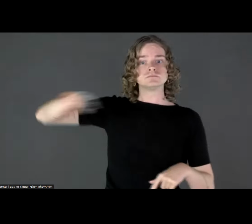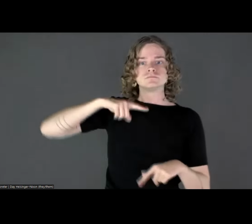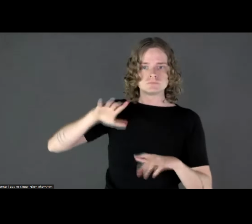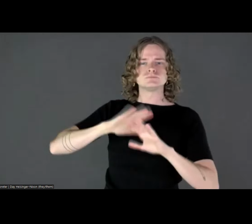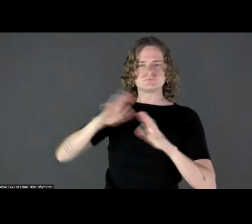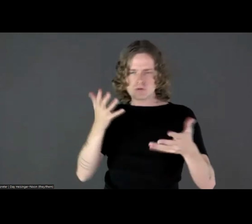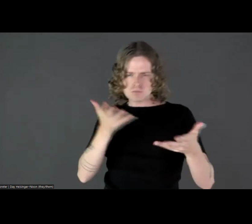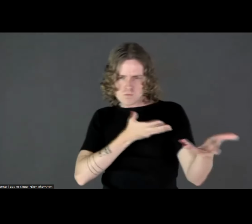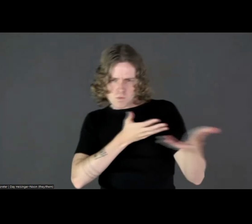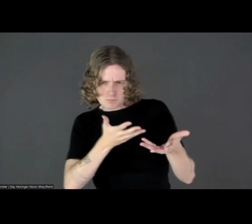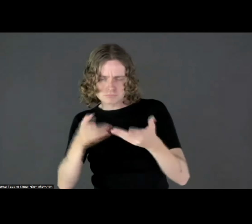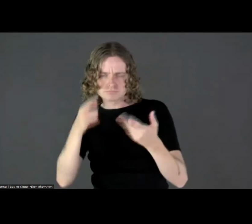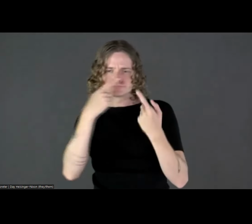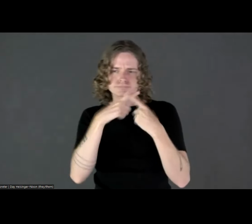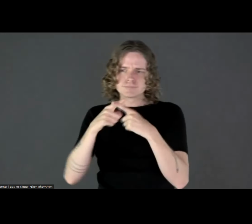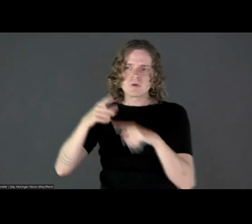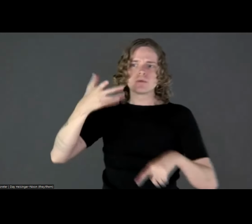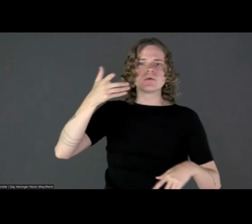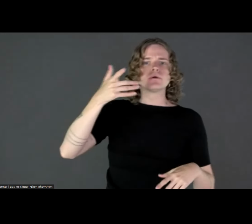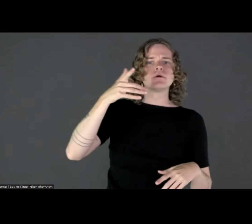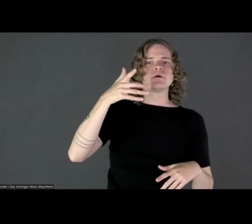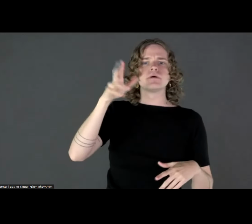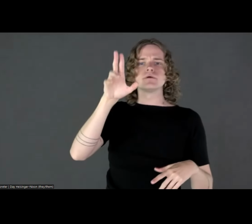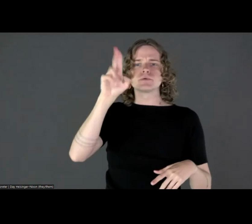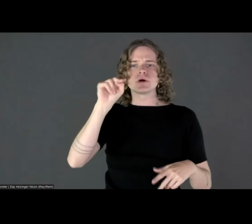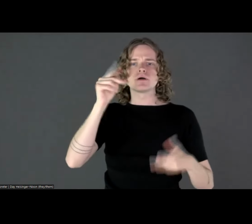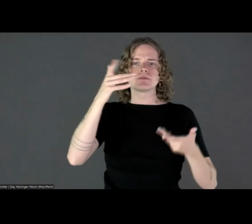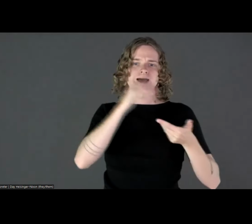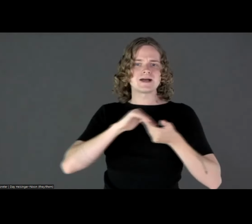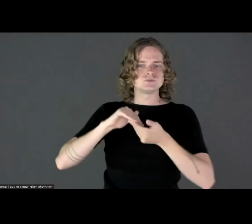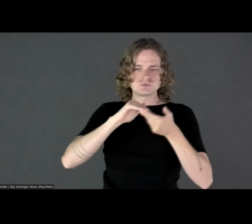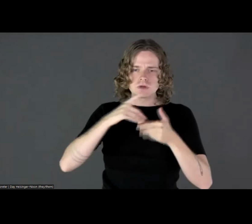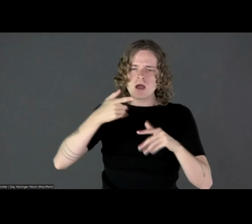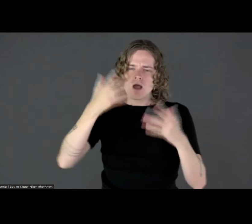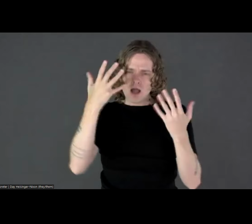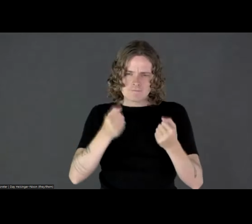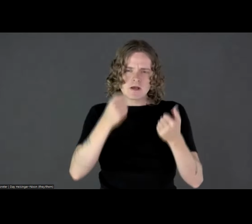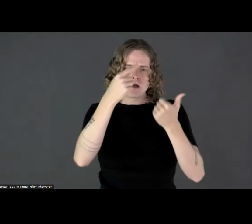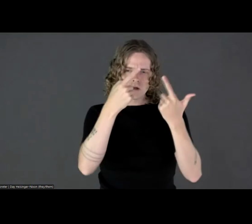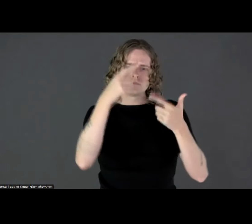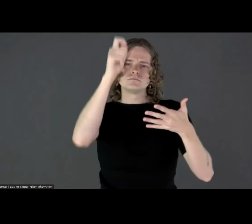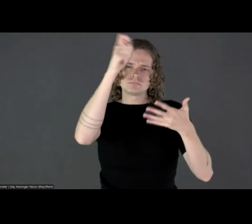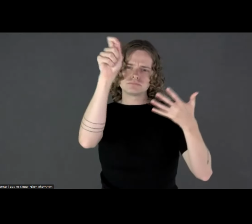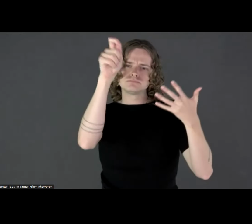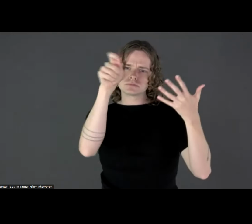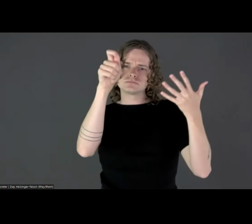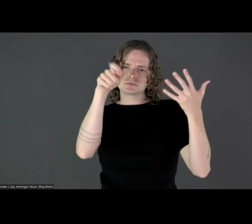more specific cooperation in the field of advocacy towards cash and voter assistance.